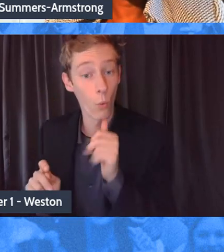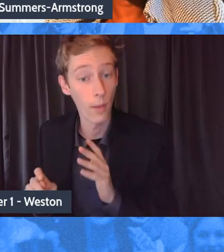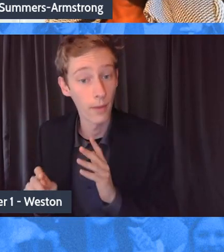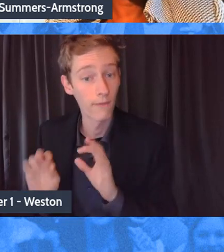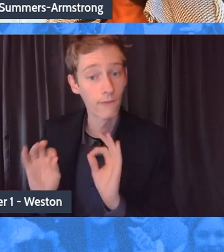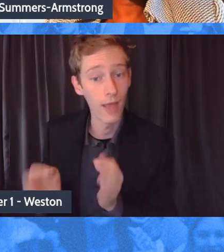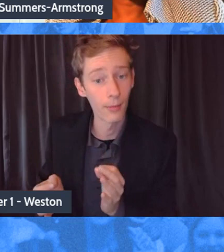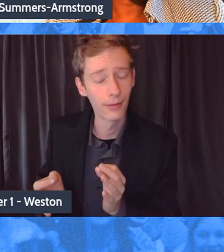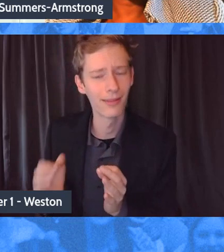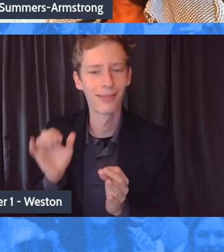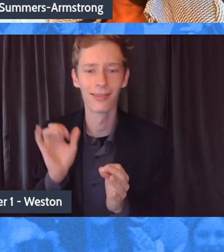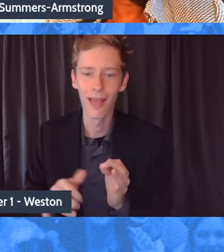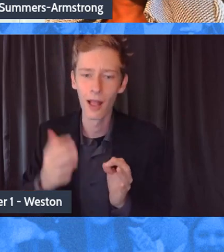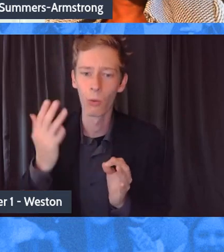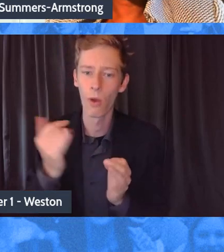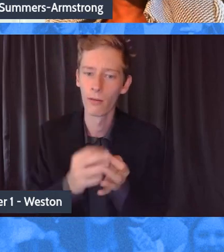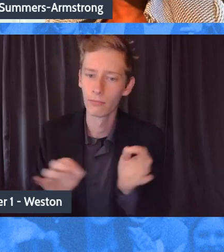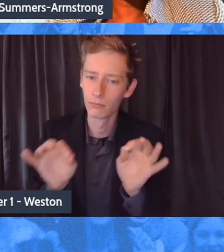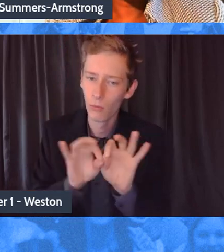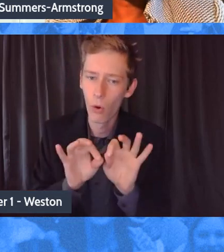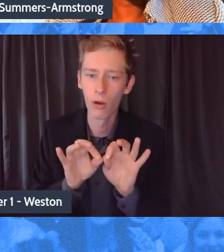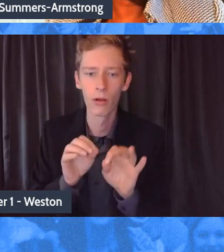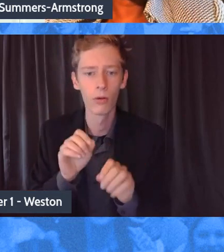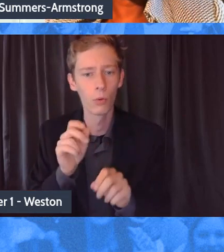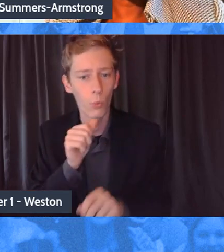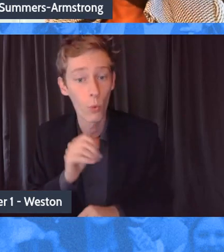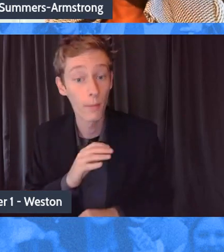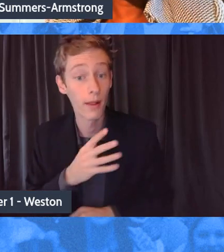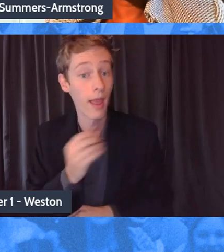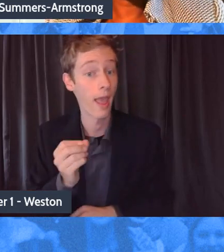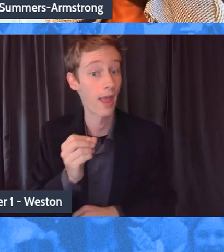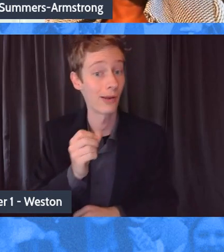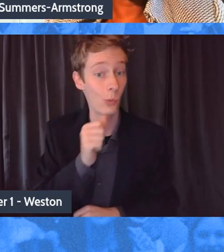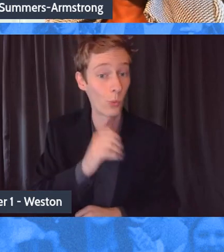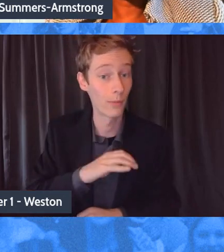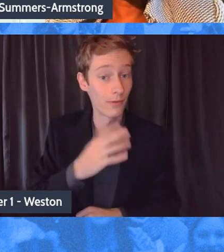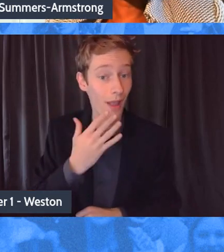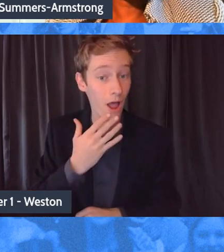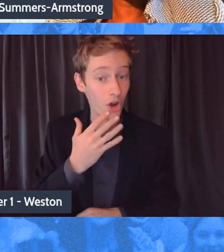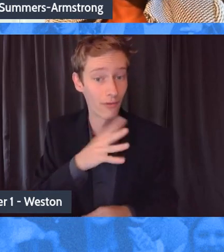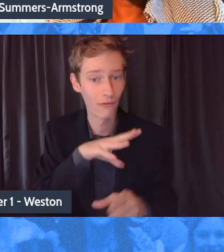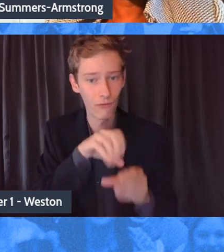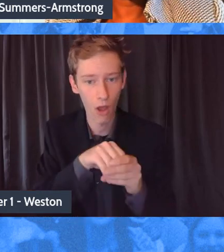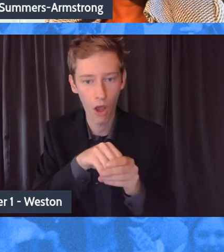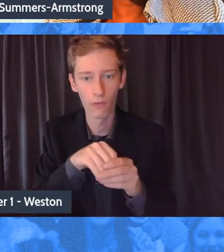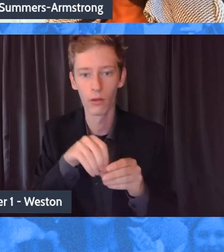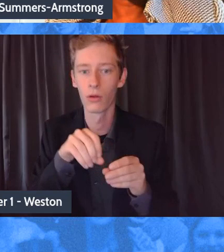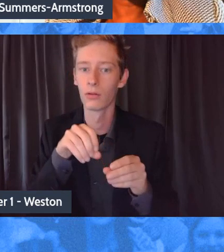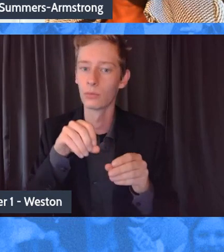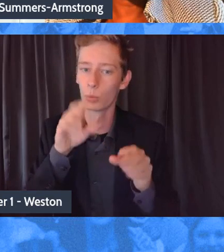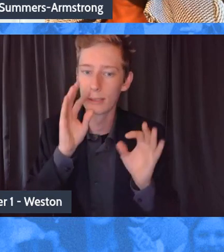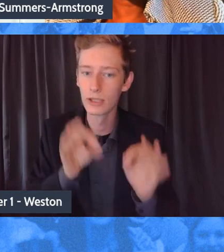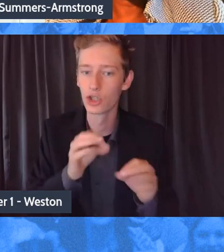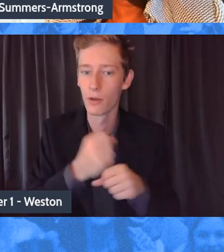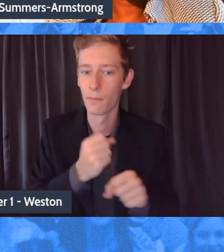and women of color part of the decision-making, not just for the sake of numbers,